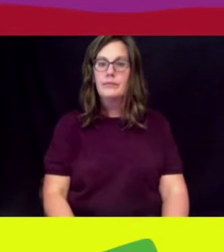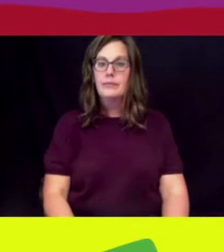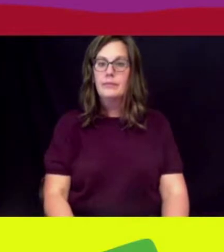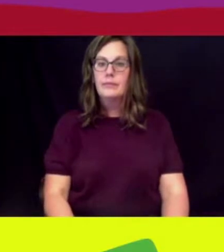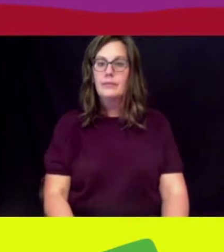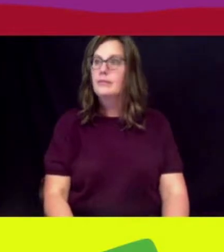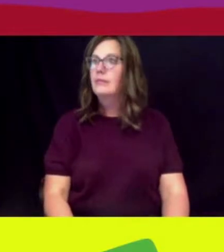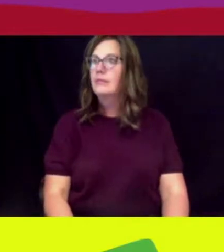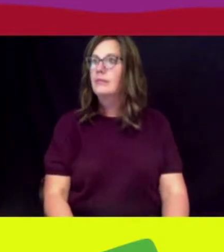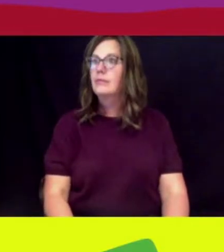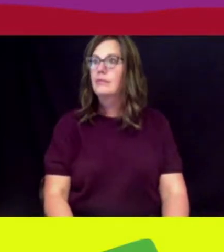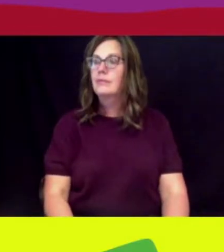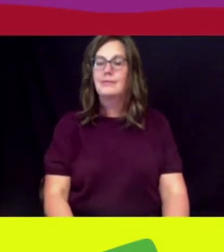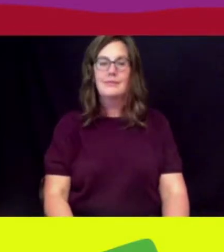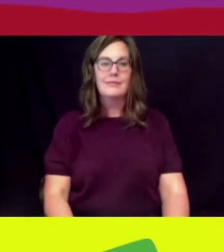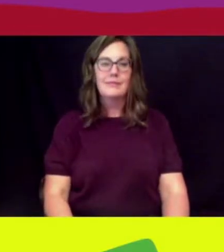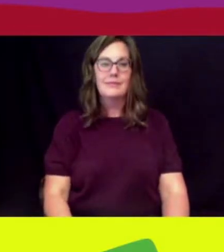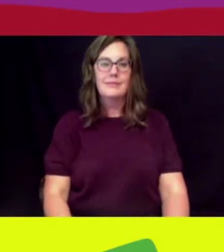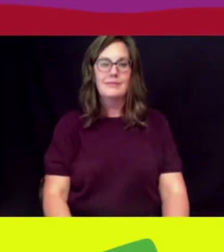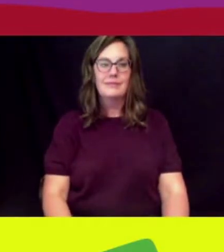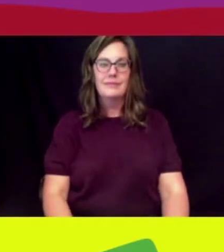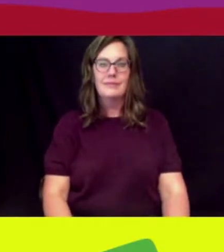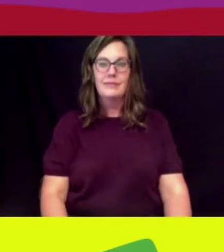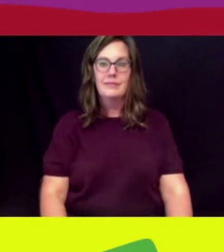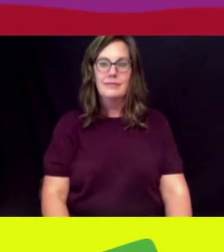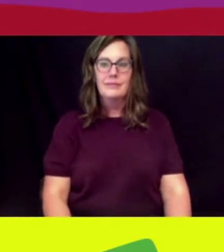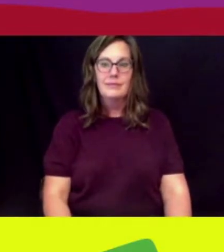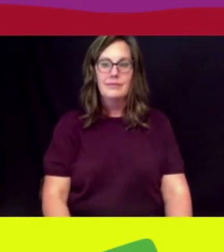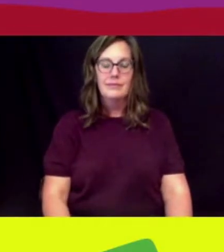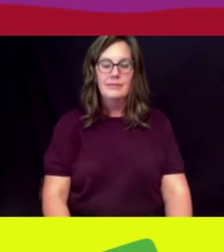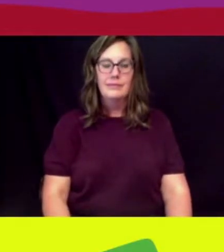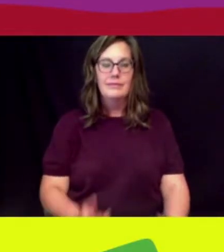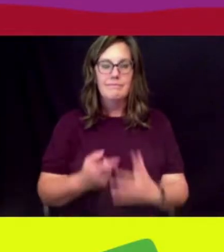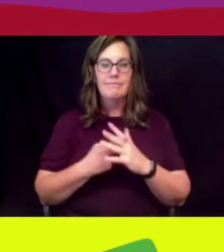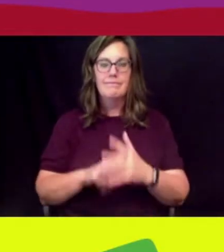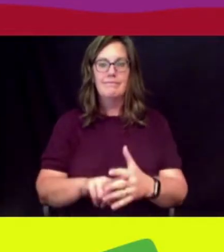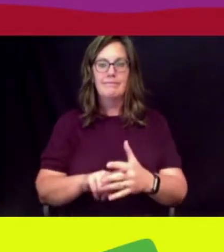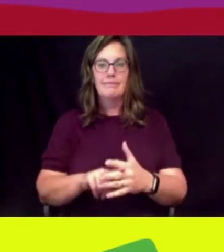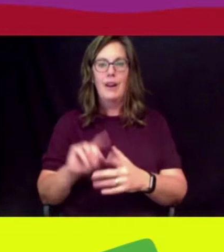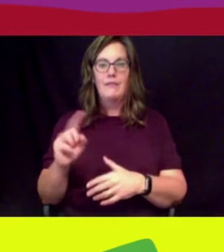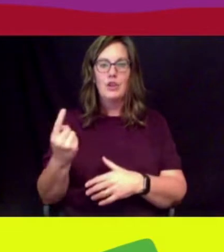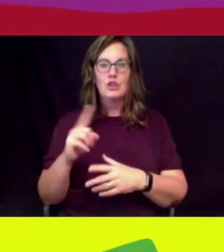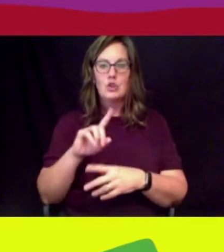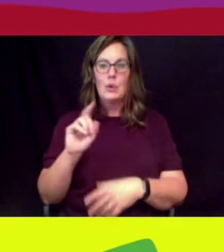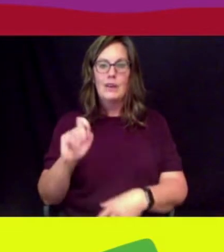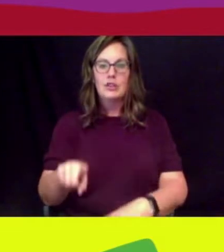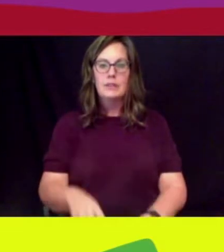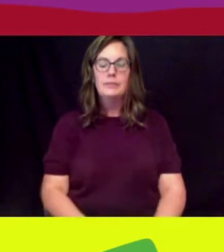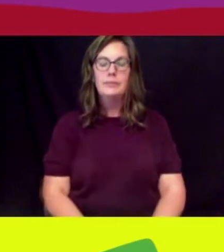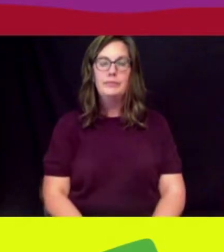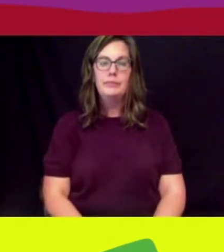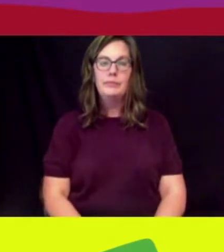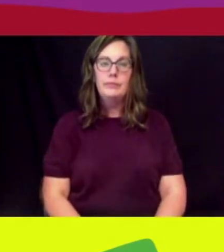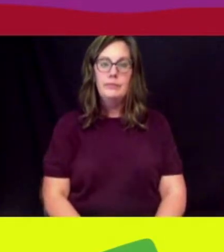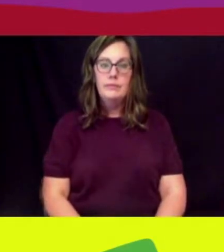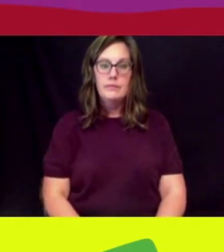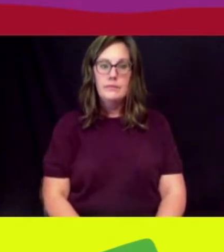introductions and with that let us launch into the first question which is do you feel represent